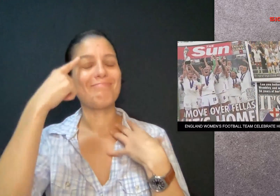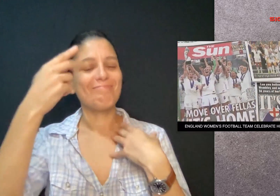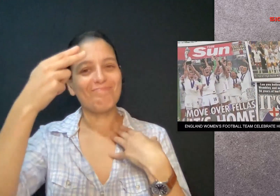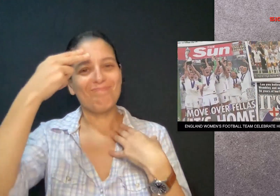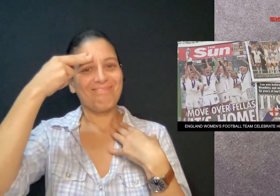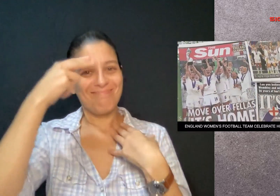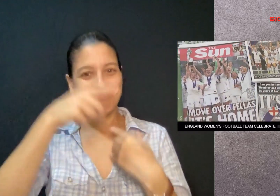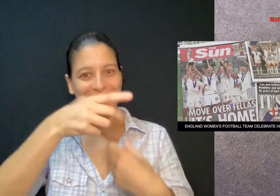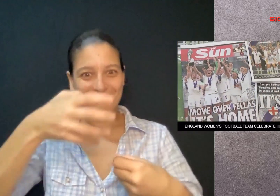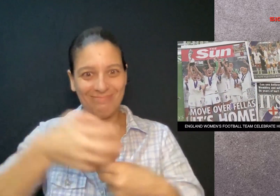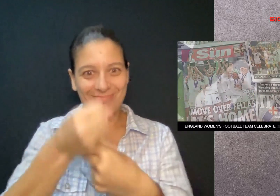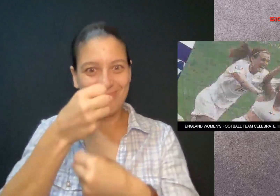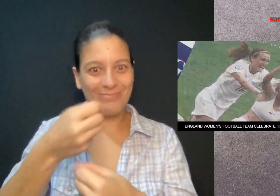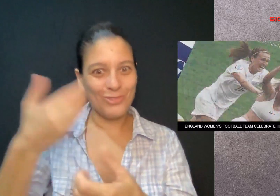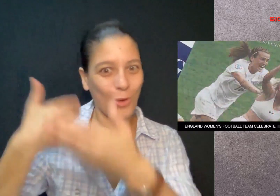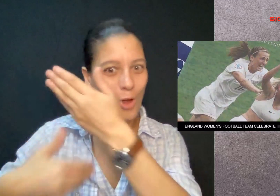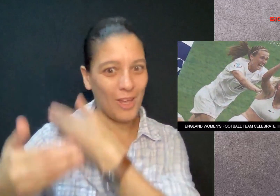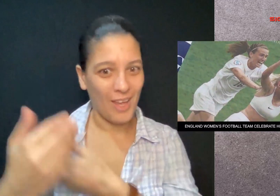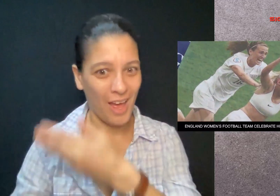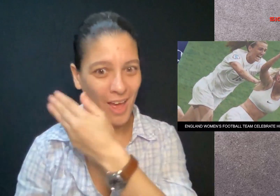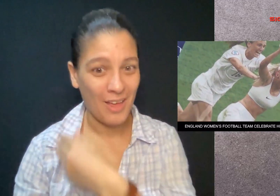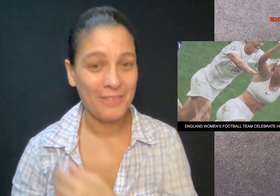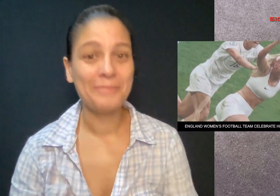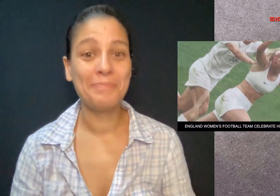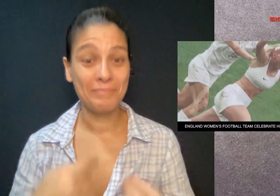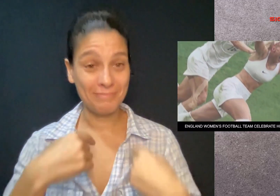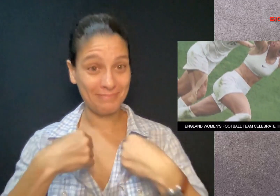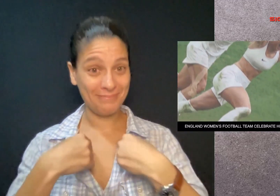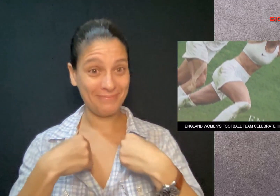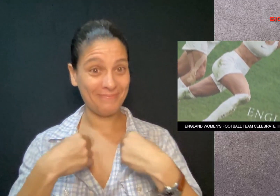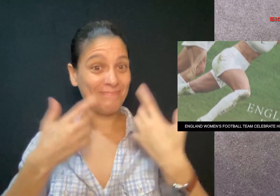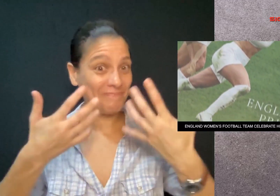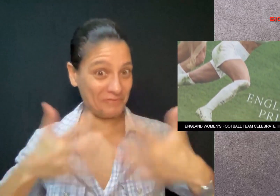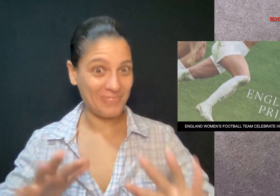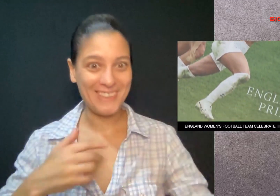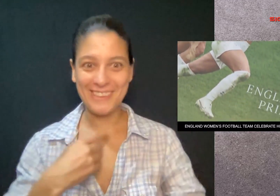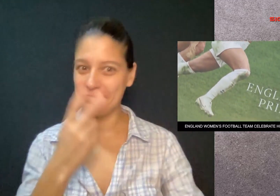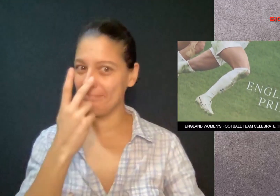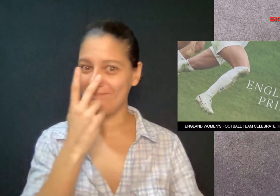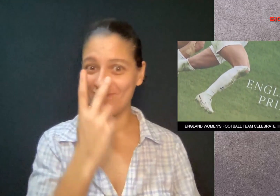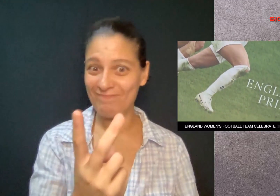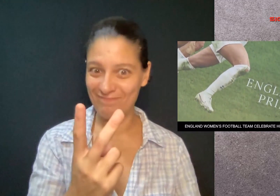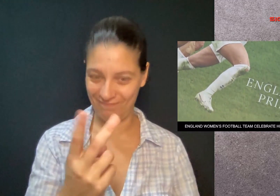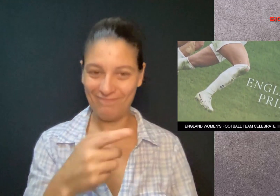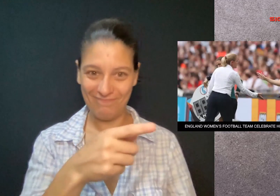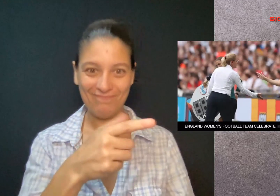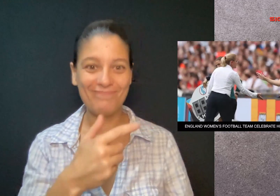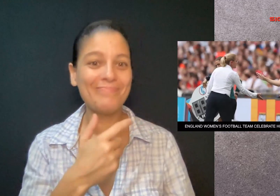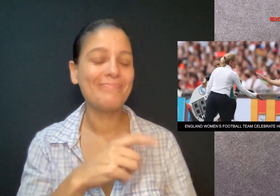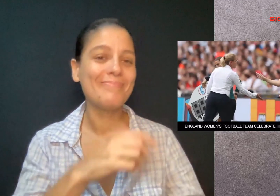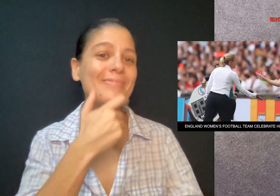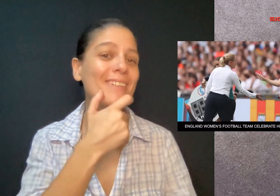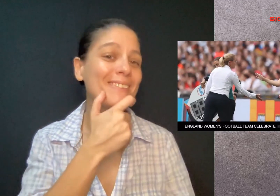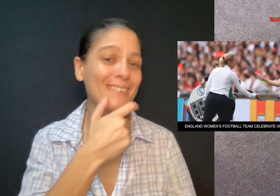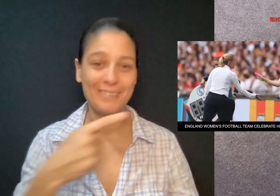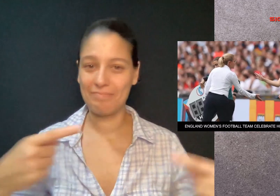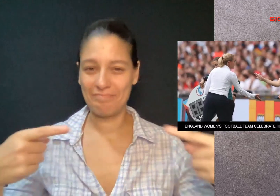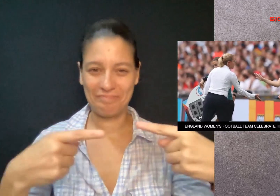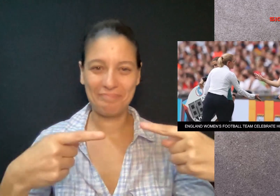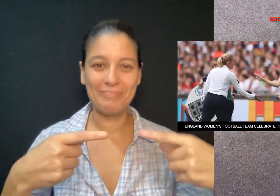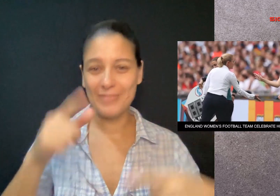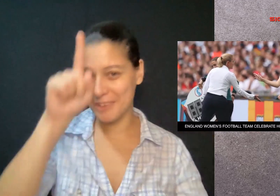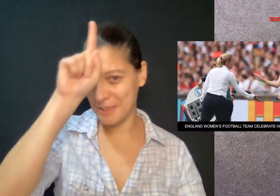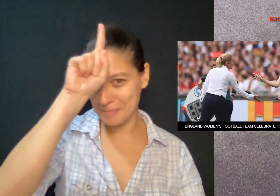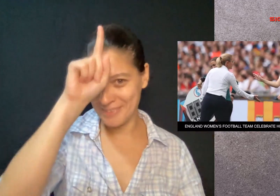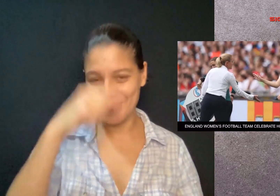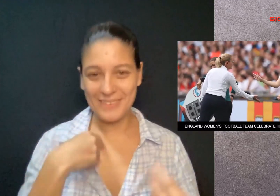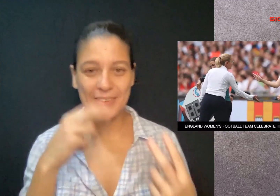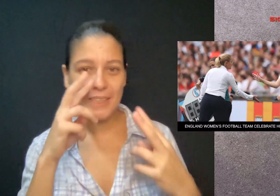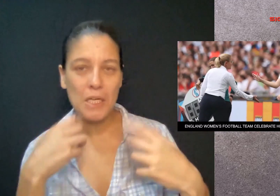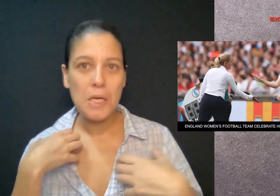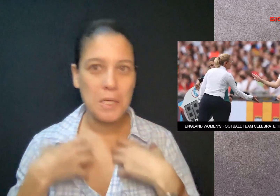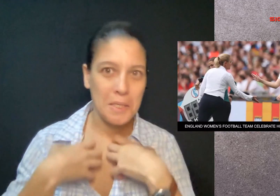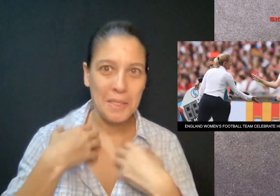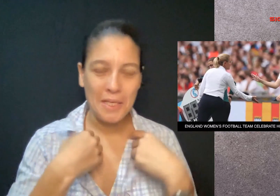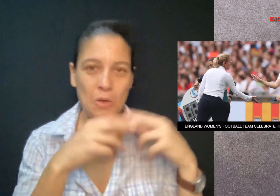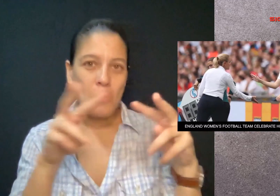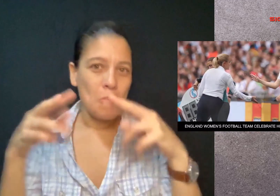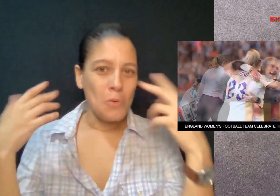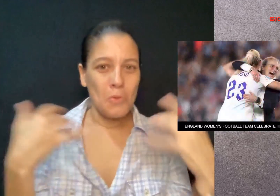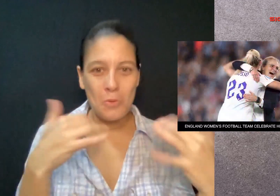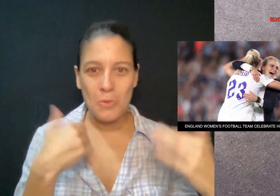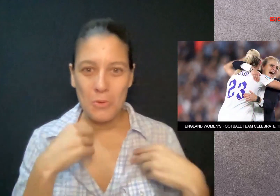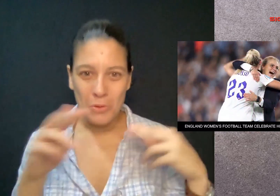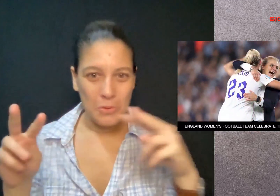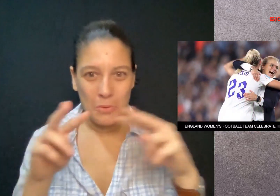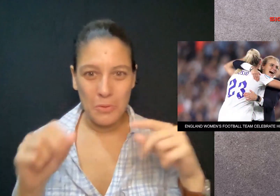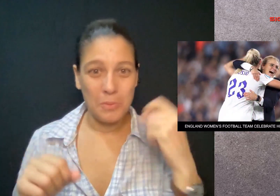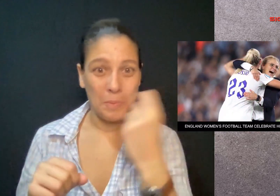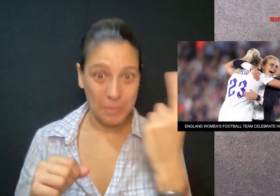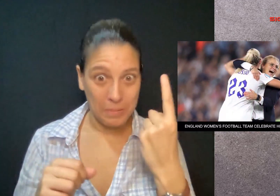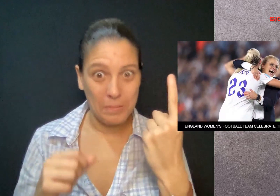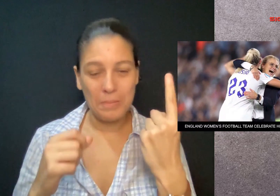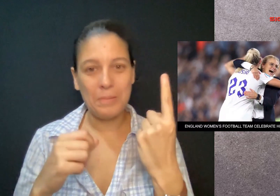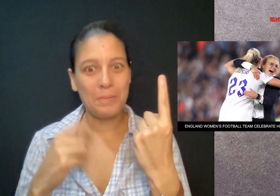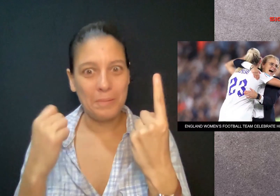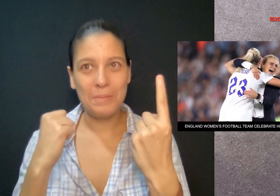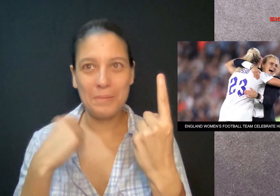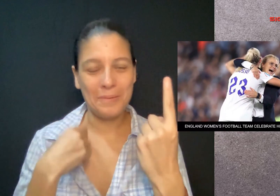win I actually saw the game between England and Germany it was such a good game it was